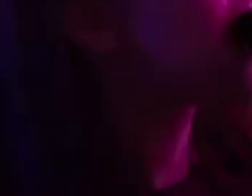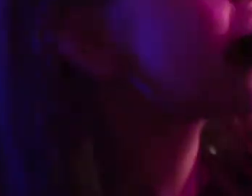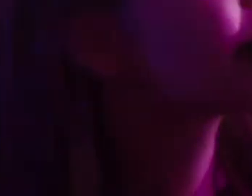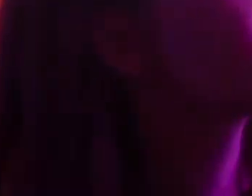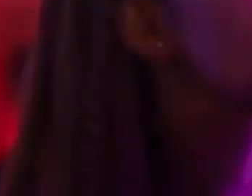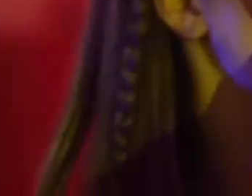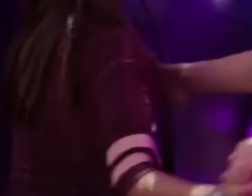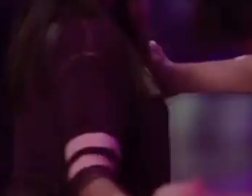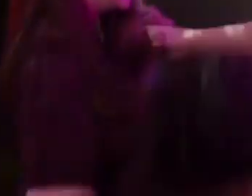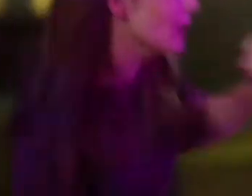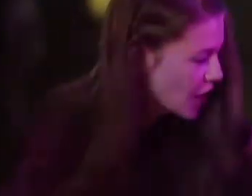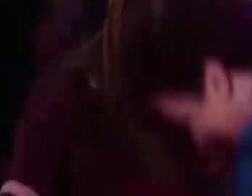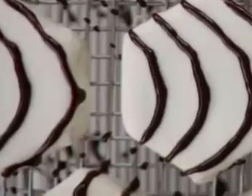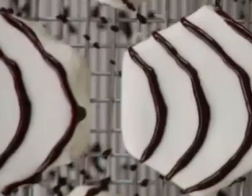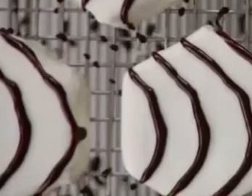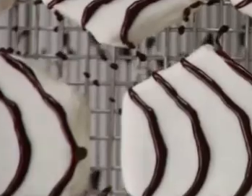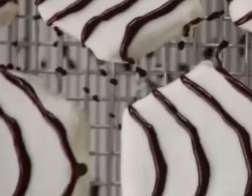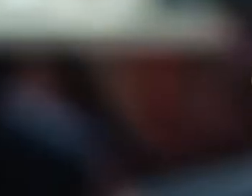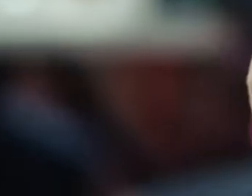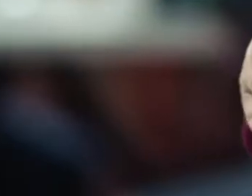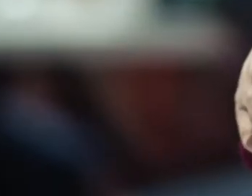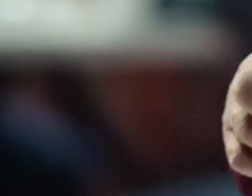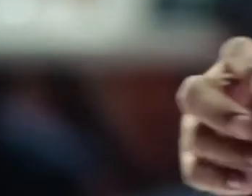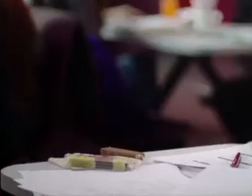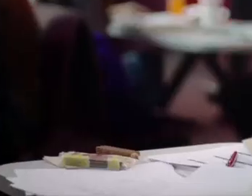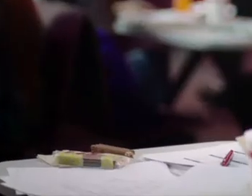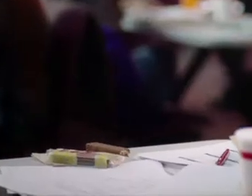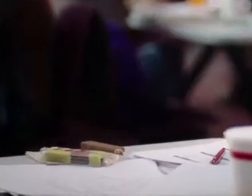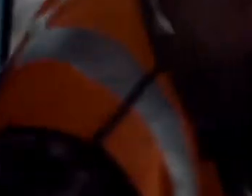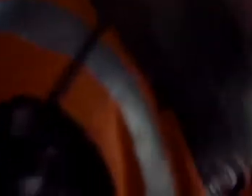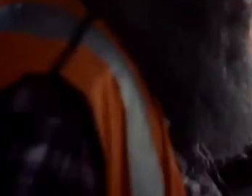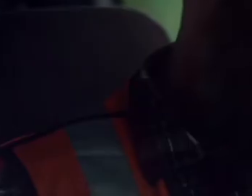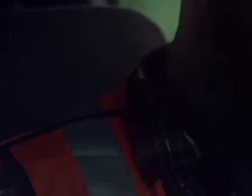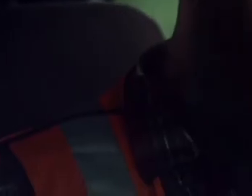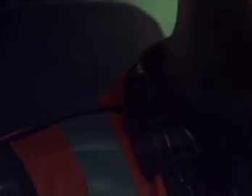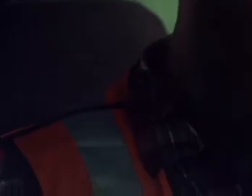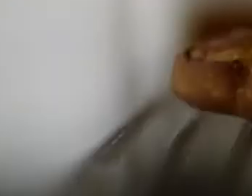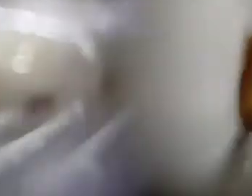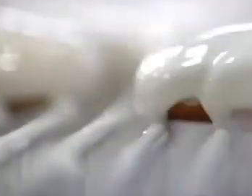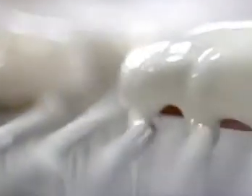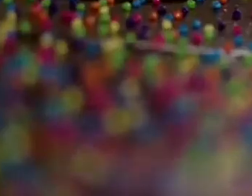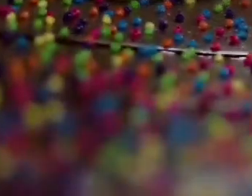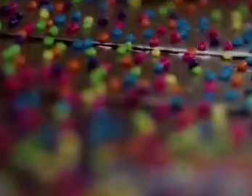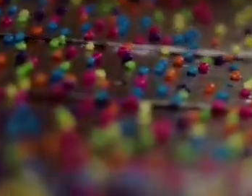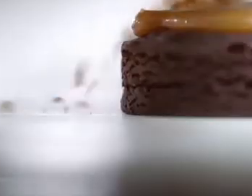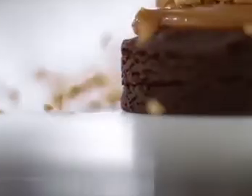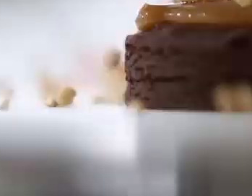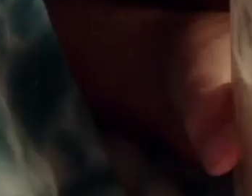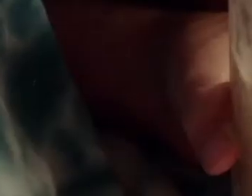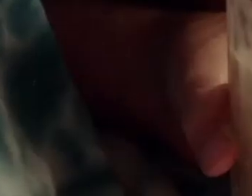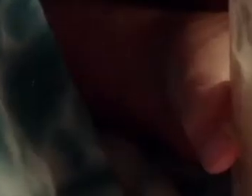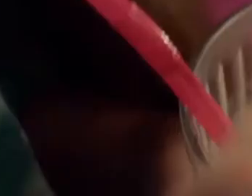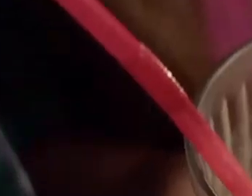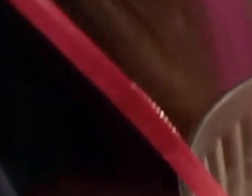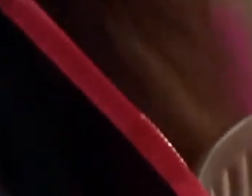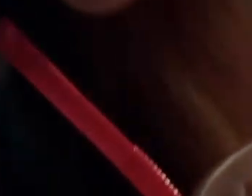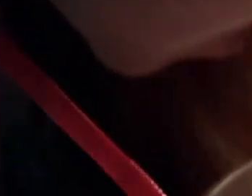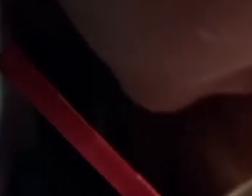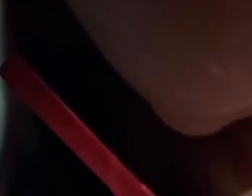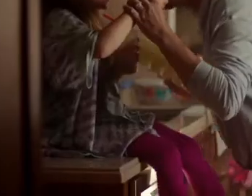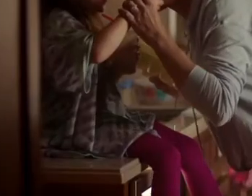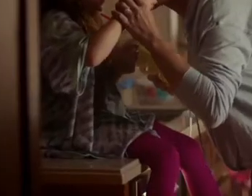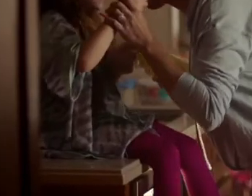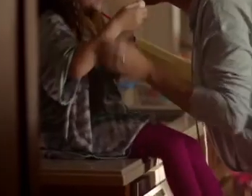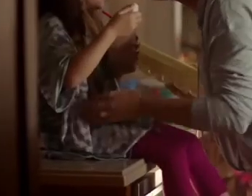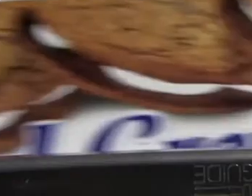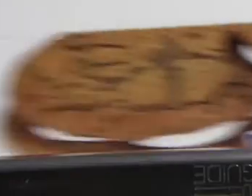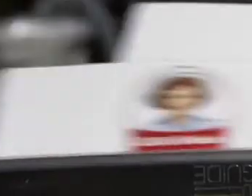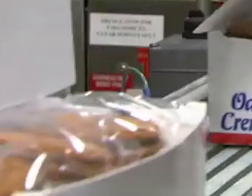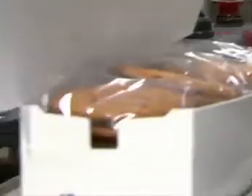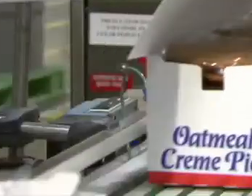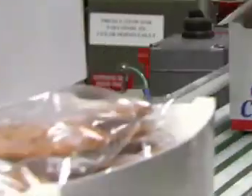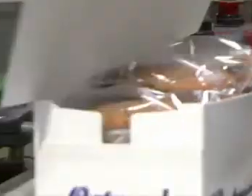For the smiles they bring you and the difference that makes, that's the reason this family